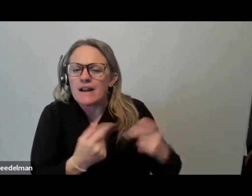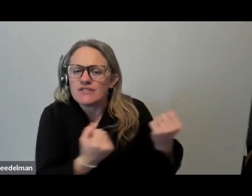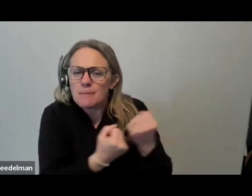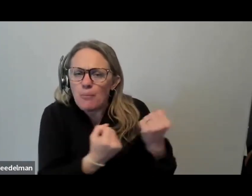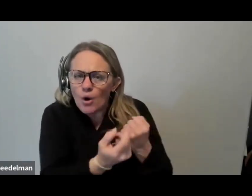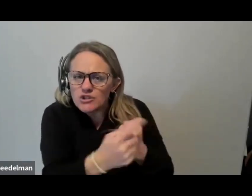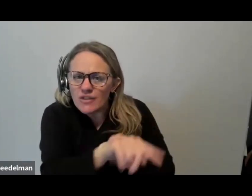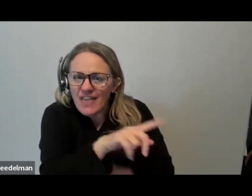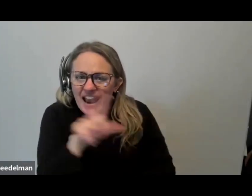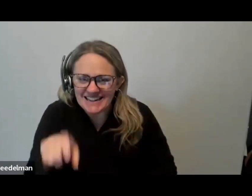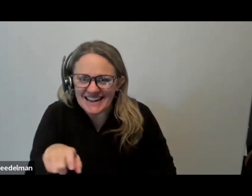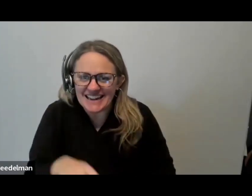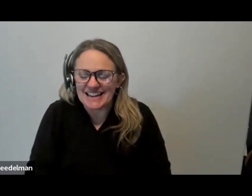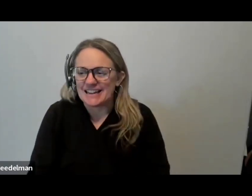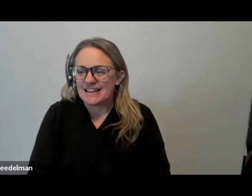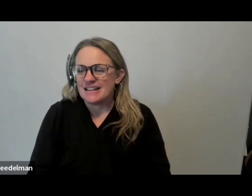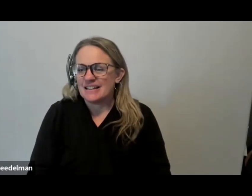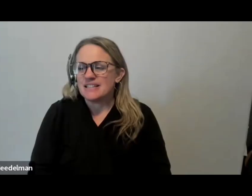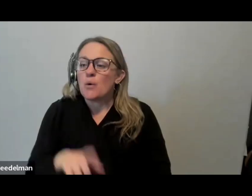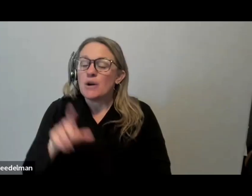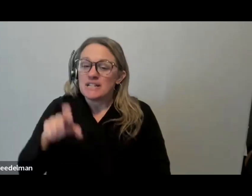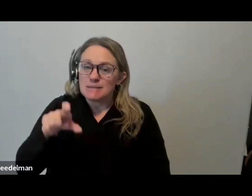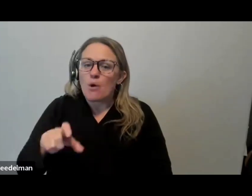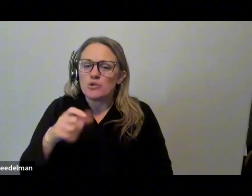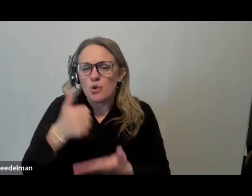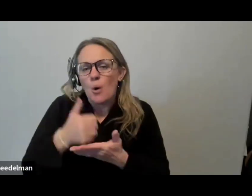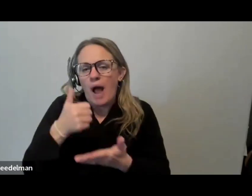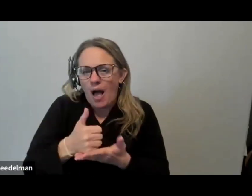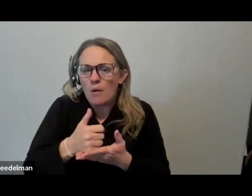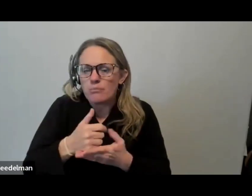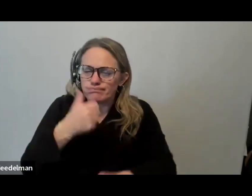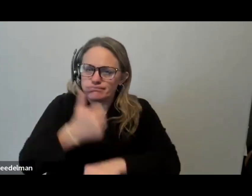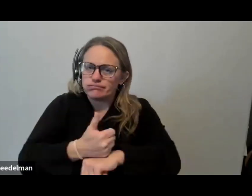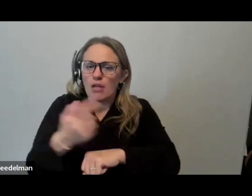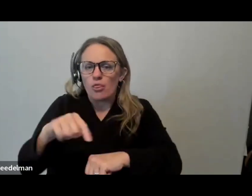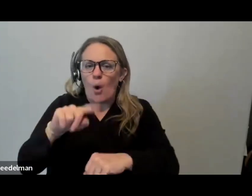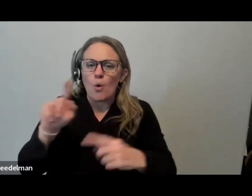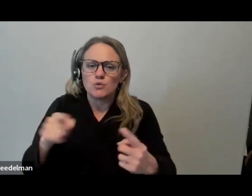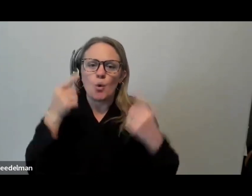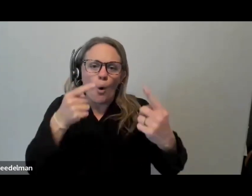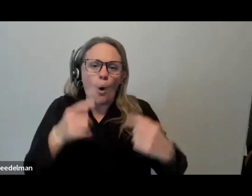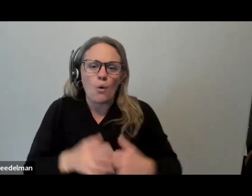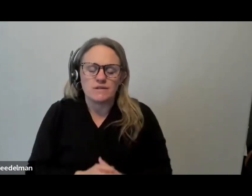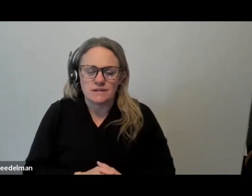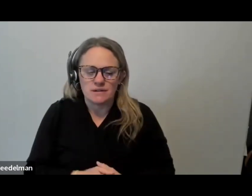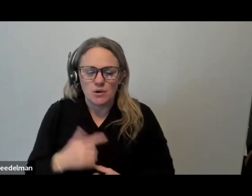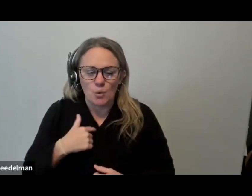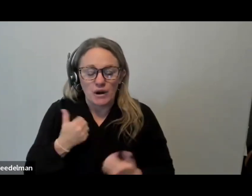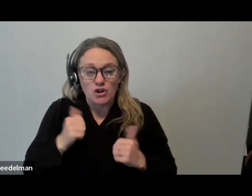So it's supposed to help facilitate those goals. We really try to balance this like empathy business case model, right?